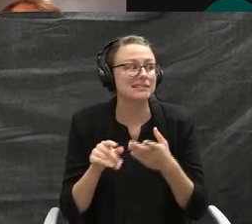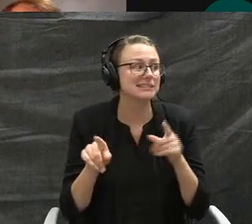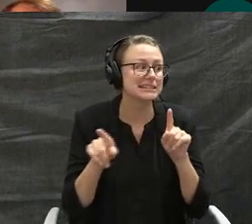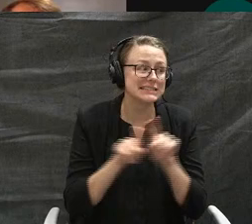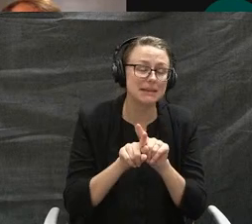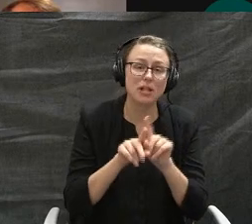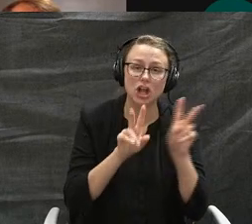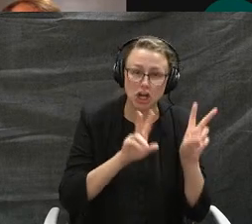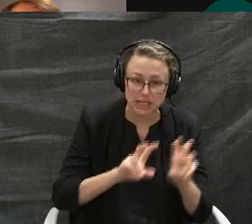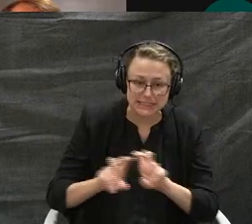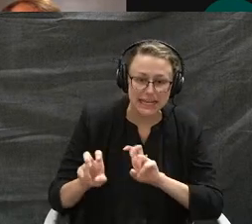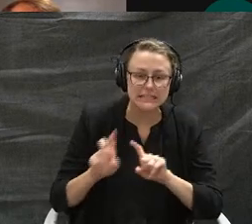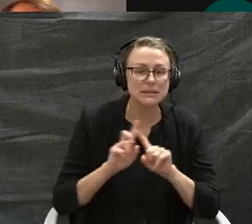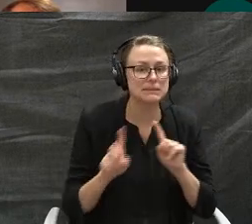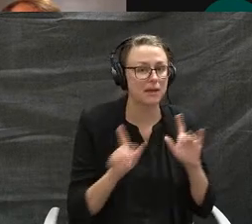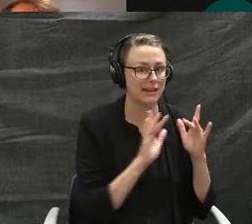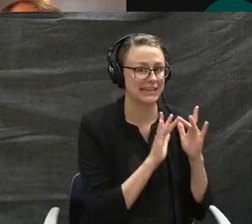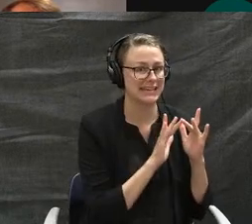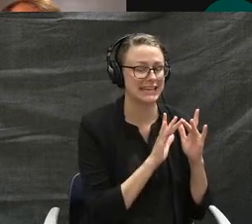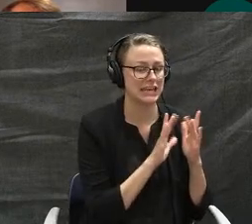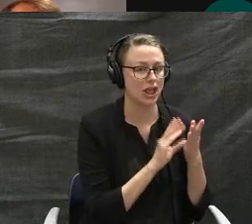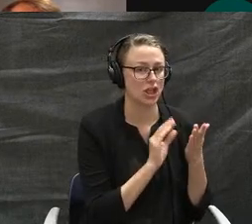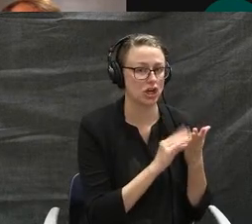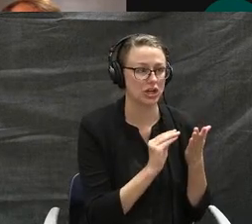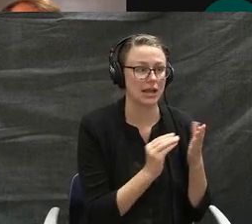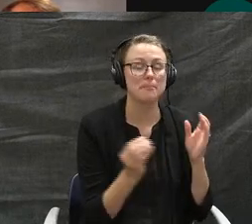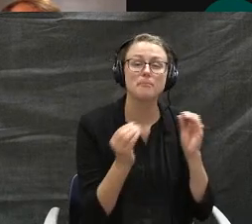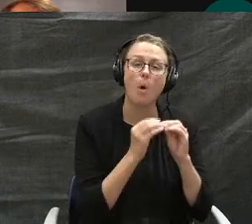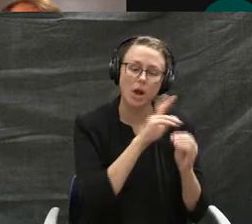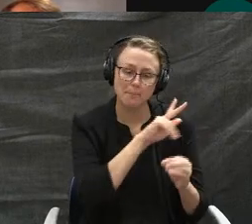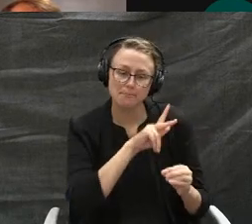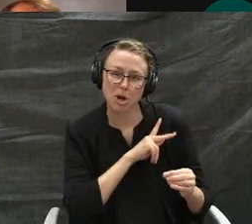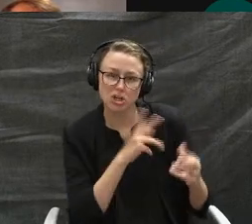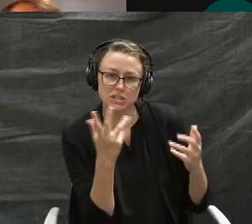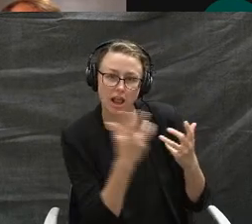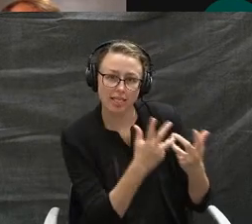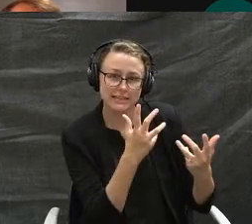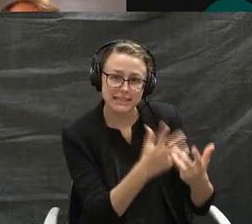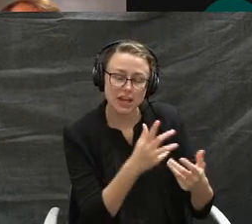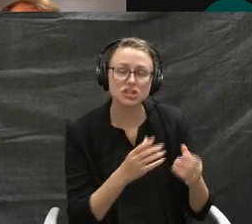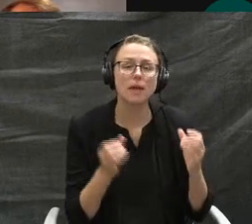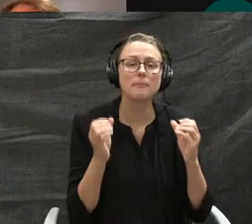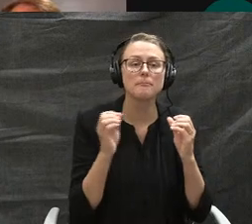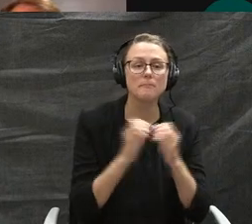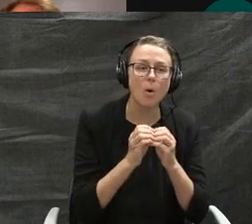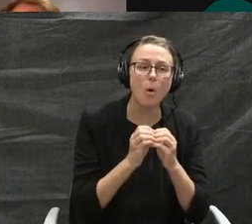learning format. With more personalization, more lifetime with their teachers, more independent group work